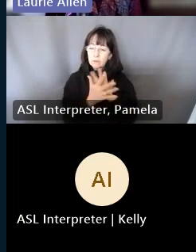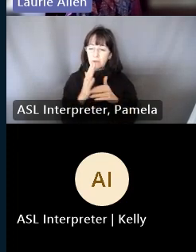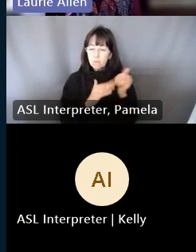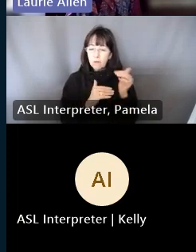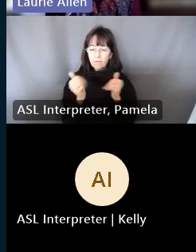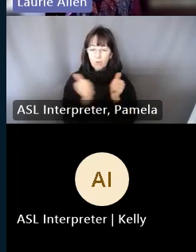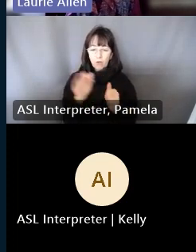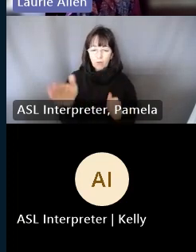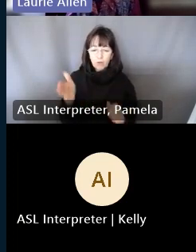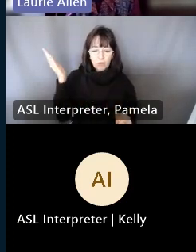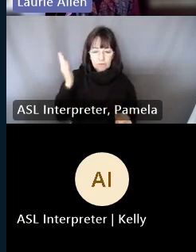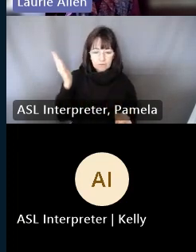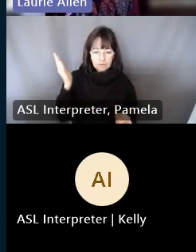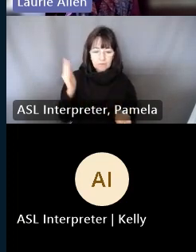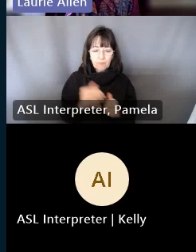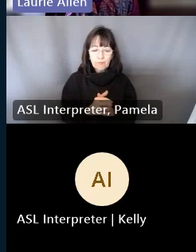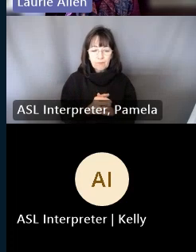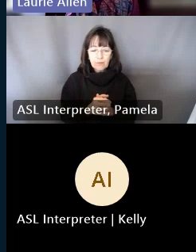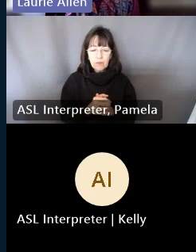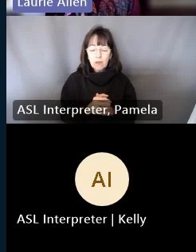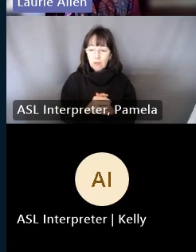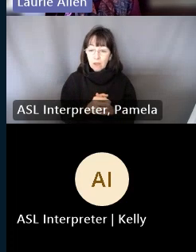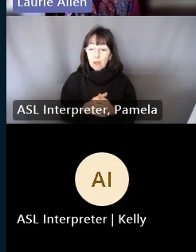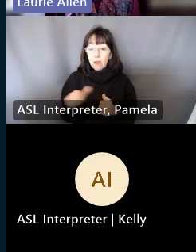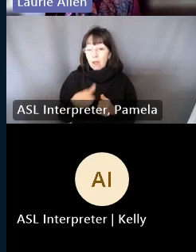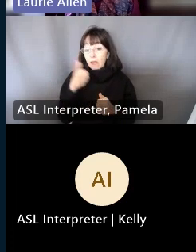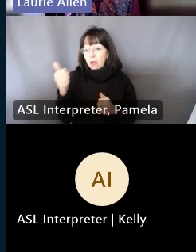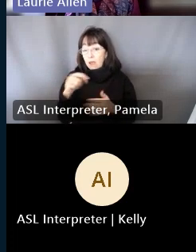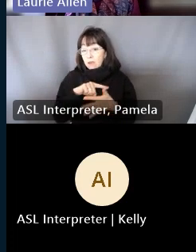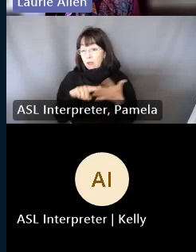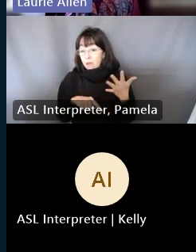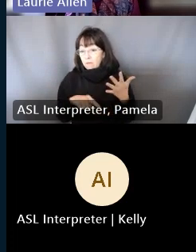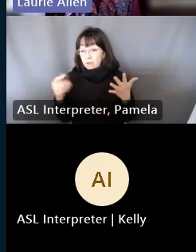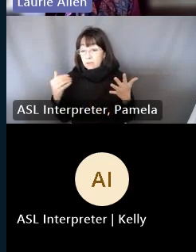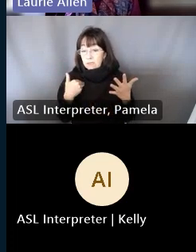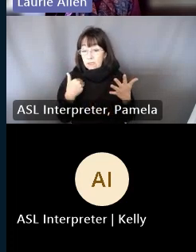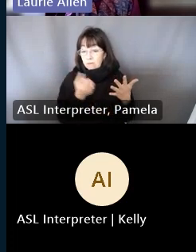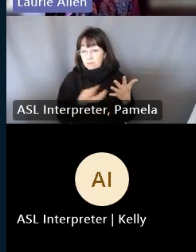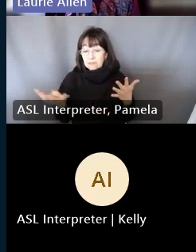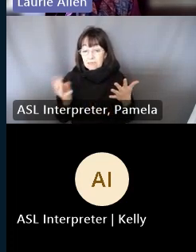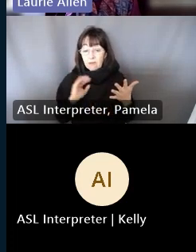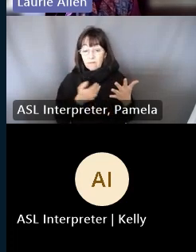Moving over into Word, another feature that we have in several of our products is called Read Aloud.